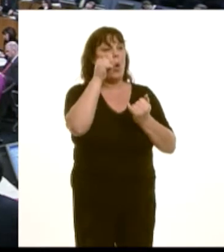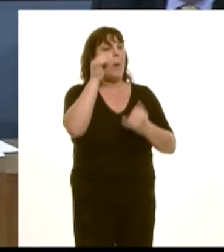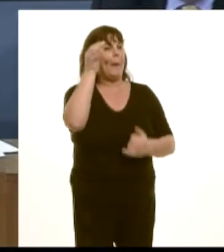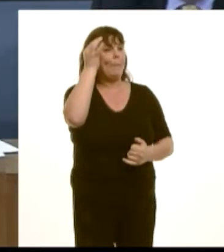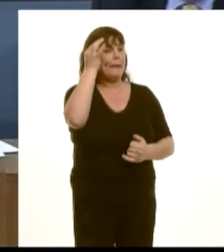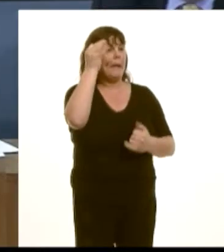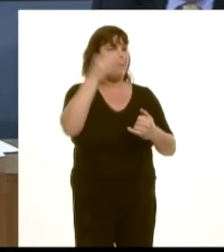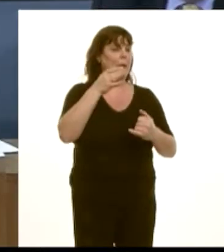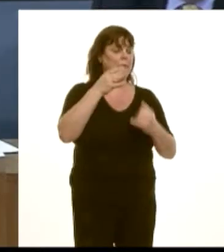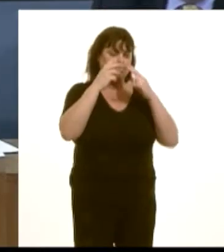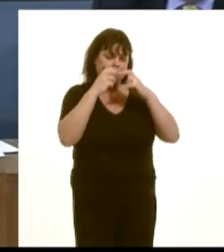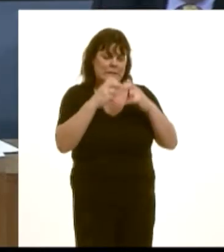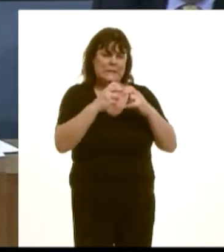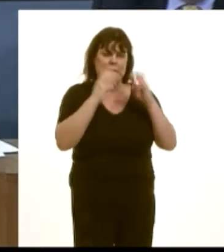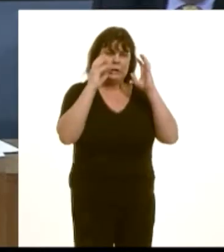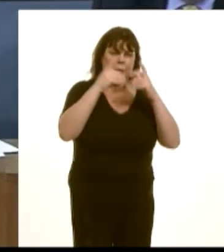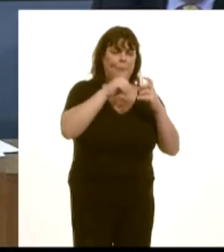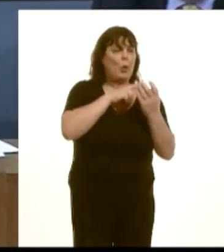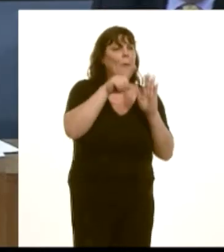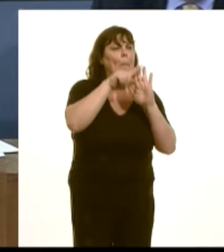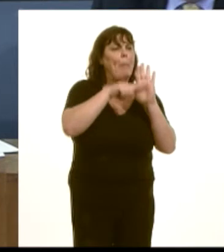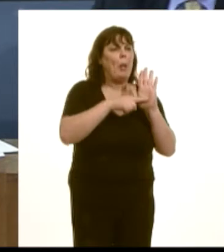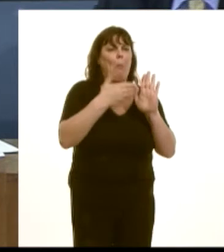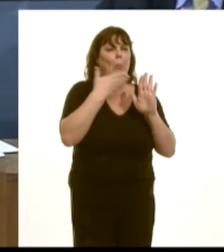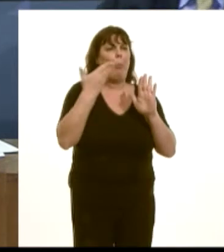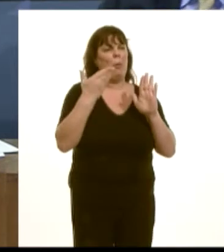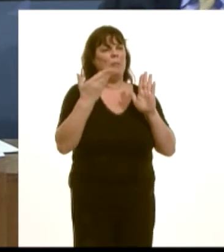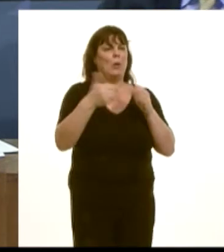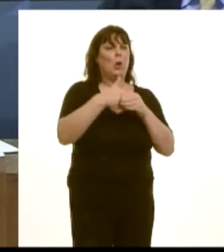concerned, because the Bill did not contain much in terms of education. I accept that